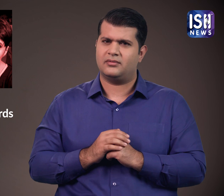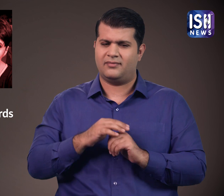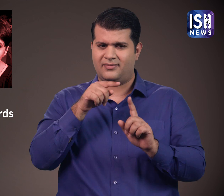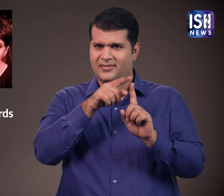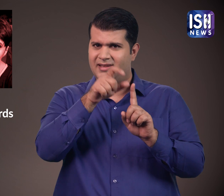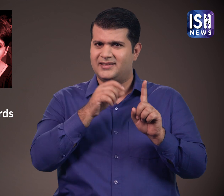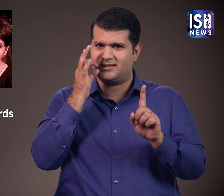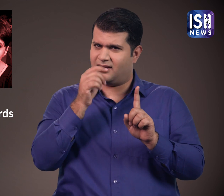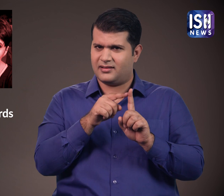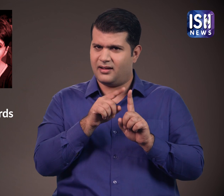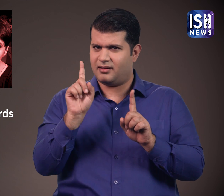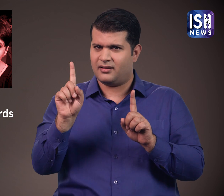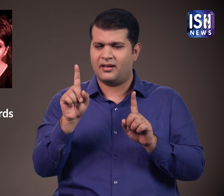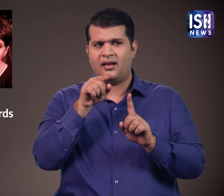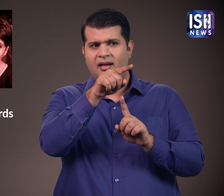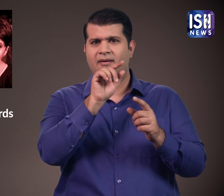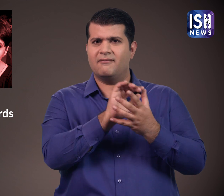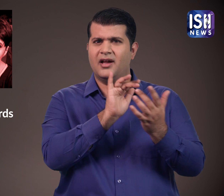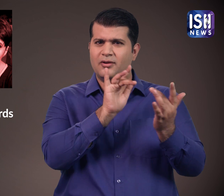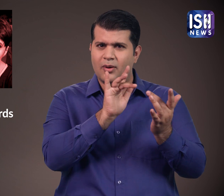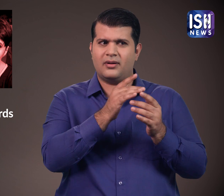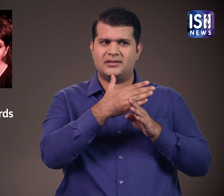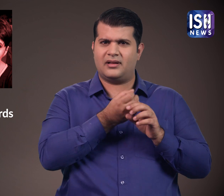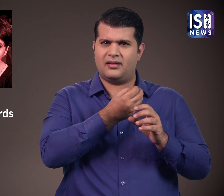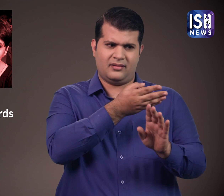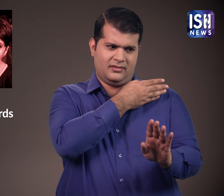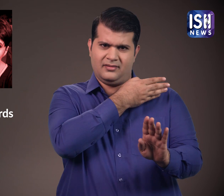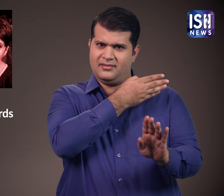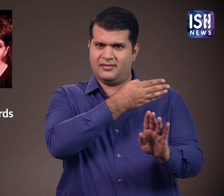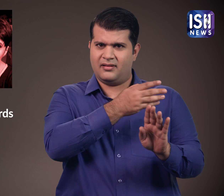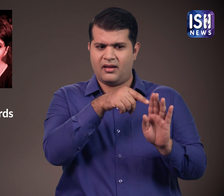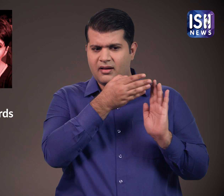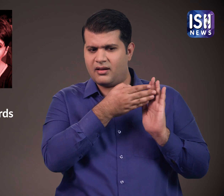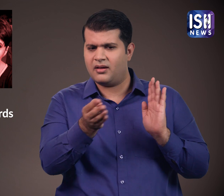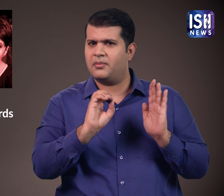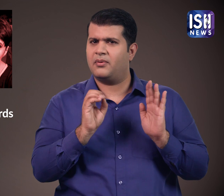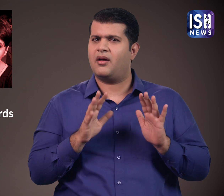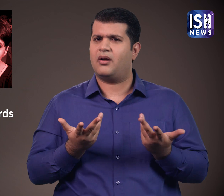He was asked by she never contacted any of her friends for so long.